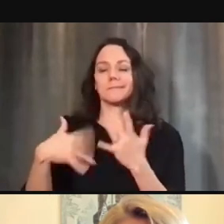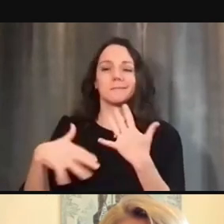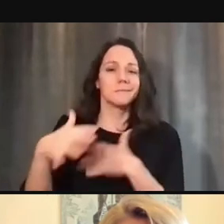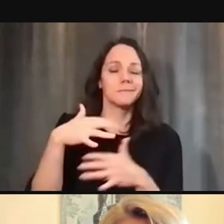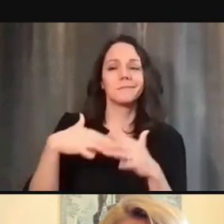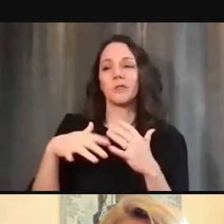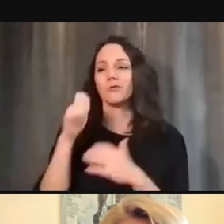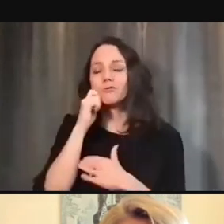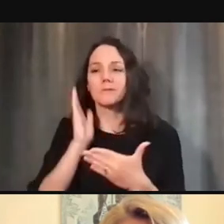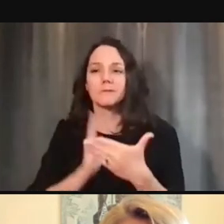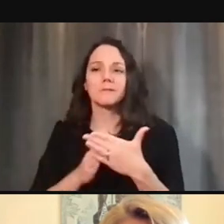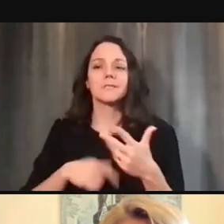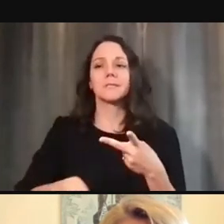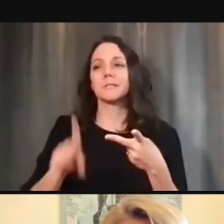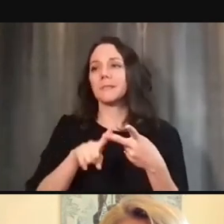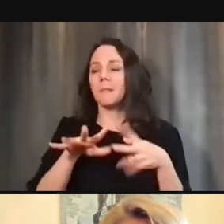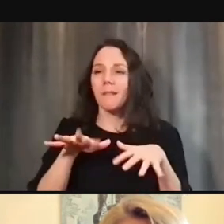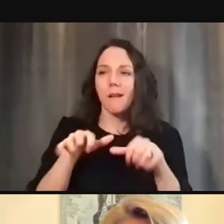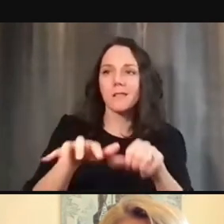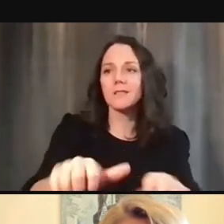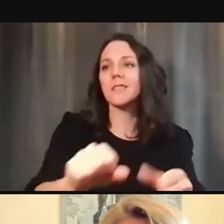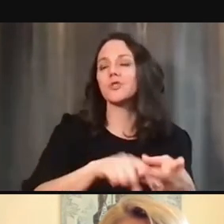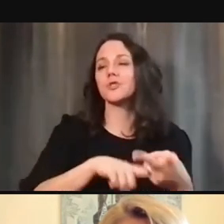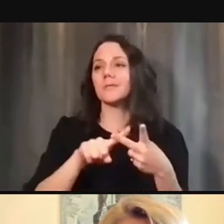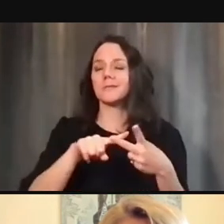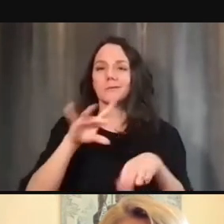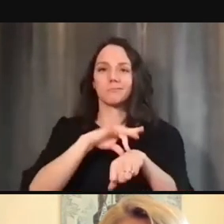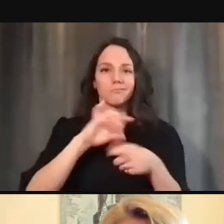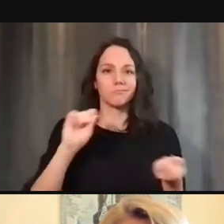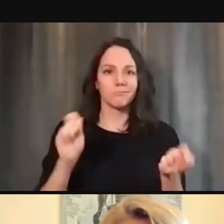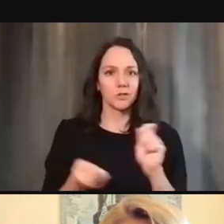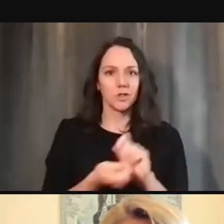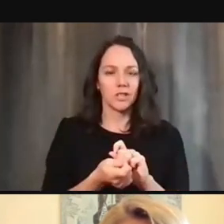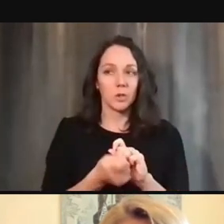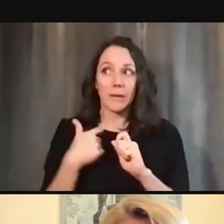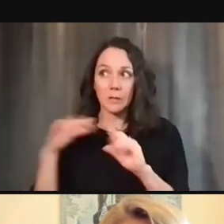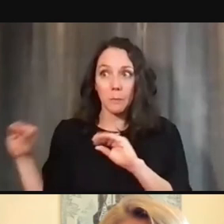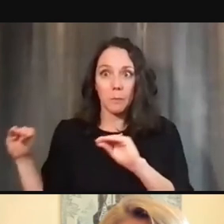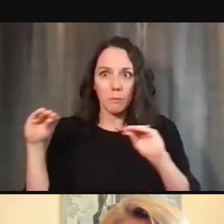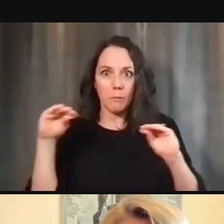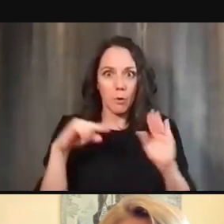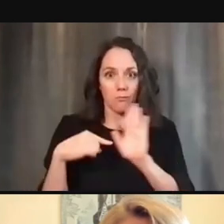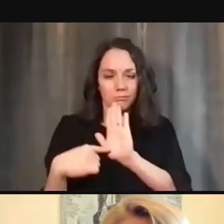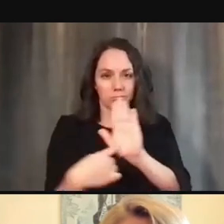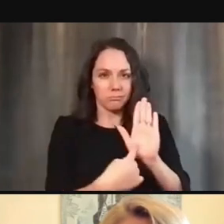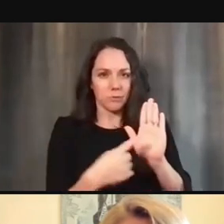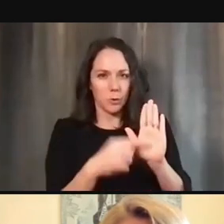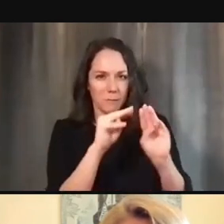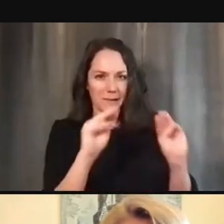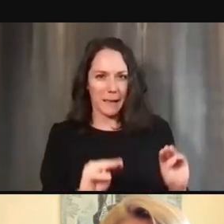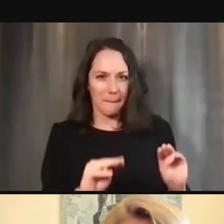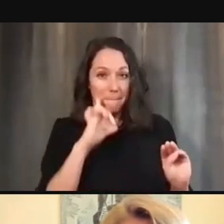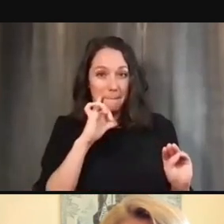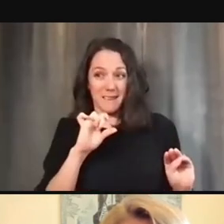We need to move that more and more into the Museum space because these are places that are having in some ways enshrined these issues.